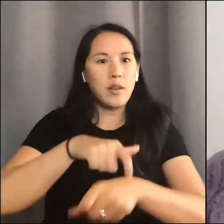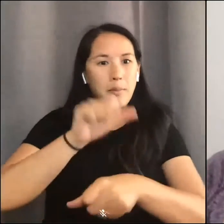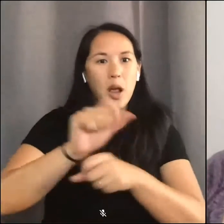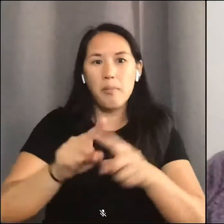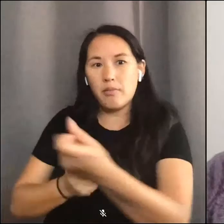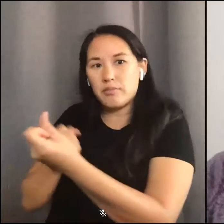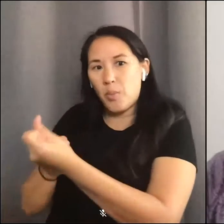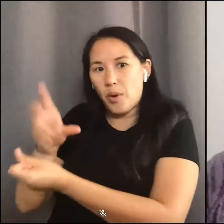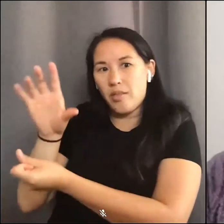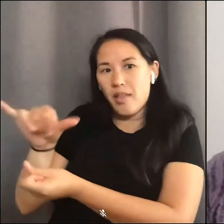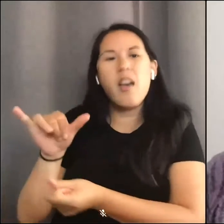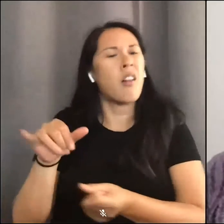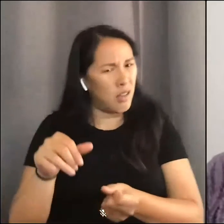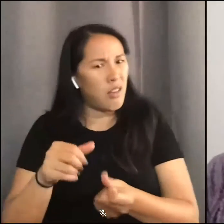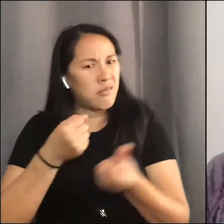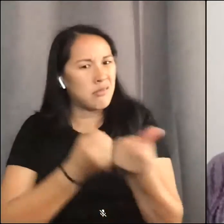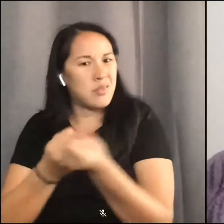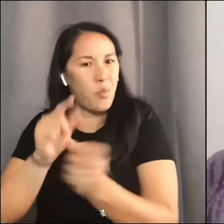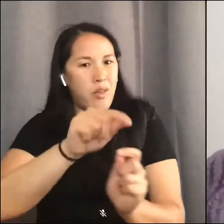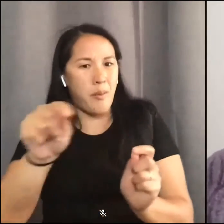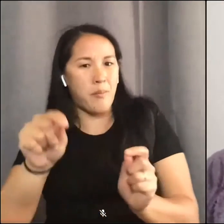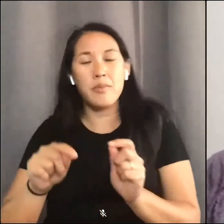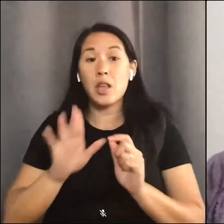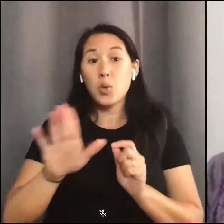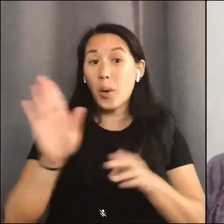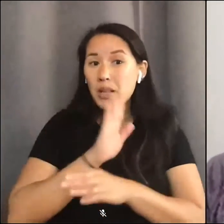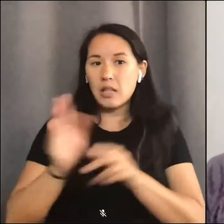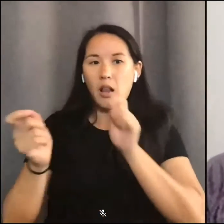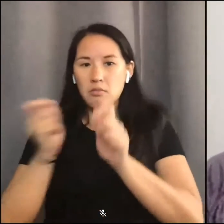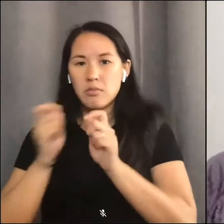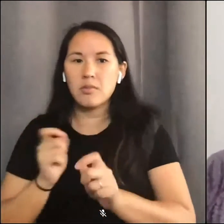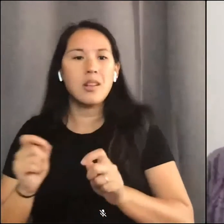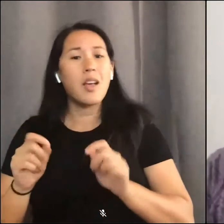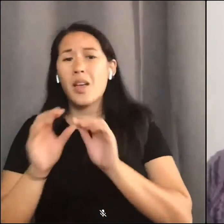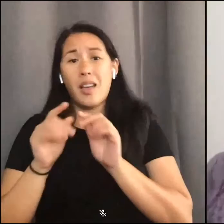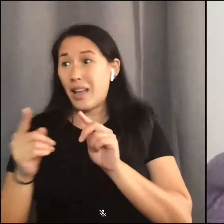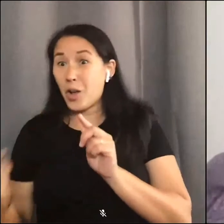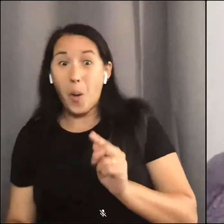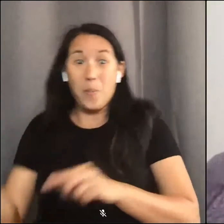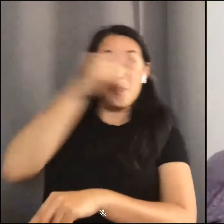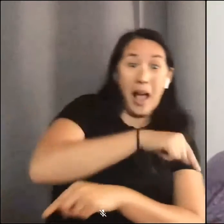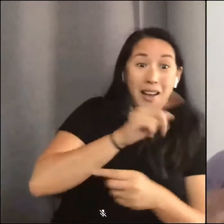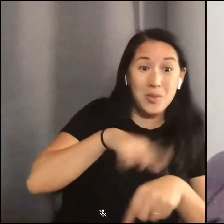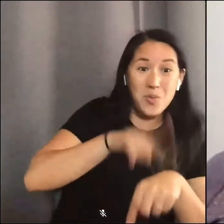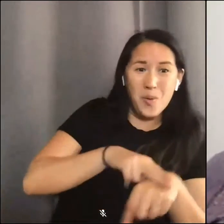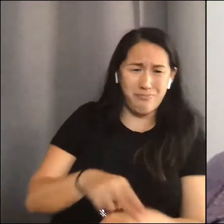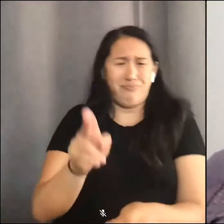uh adjust how you do business there is no going back to normal for anything and quite frankly